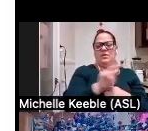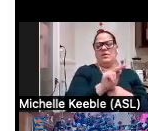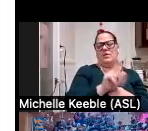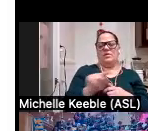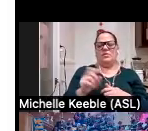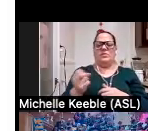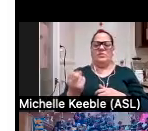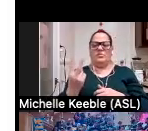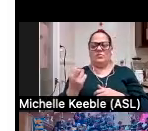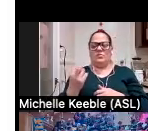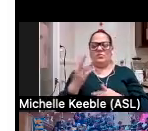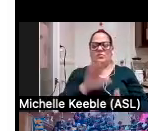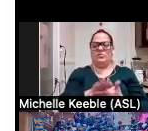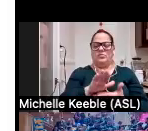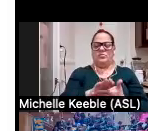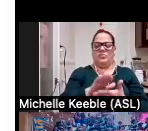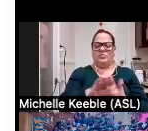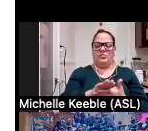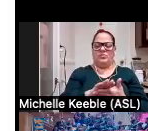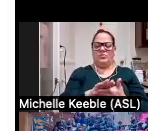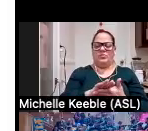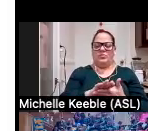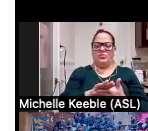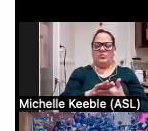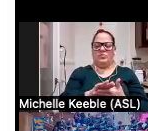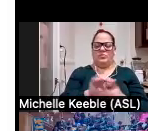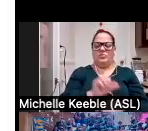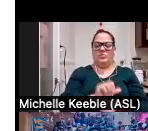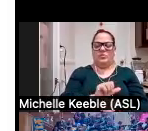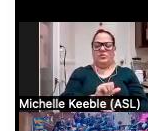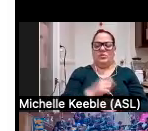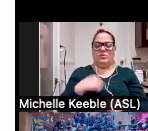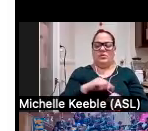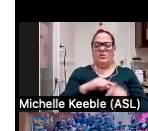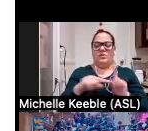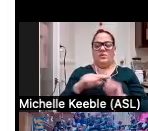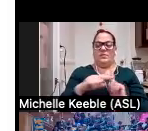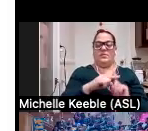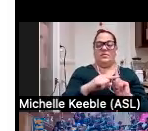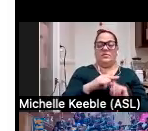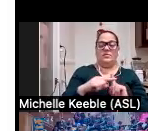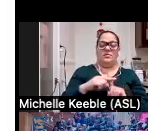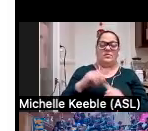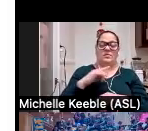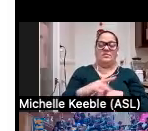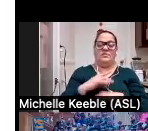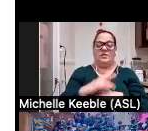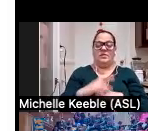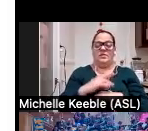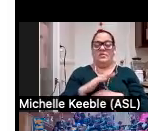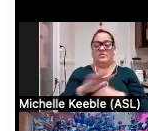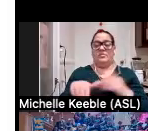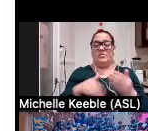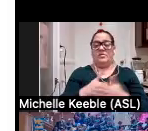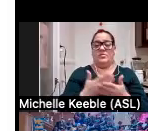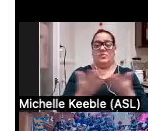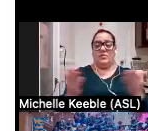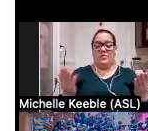curricula. So it's a it's a a repository that is available to anyone who has that same goal.